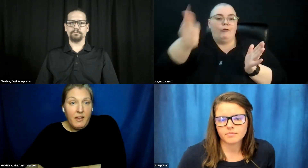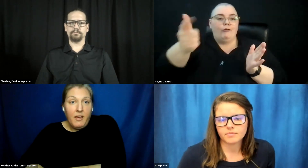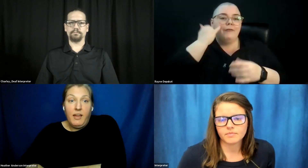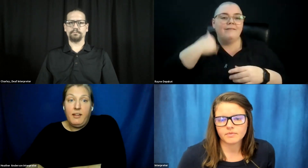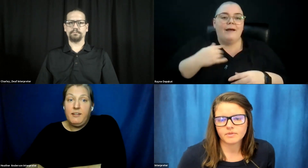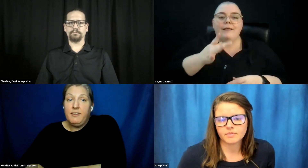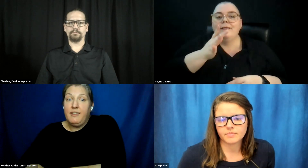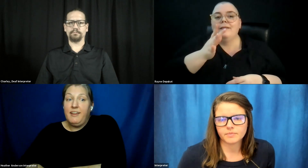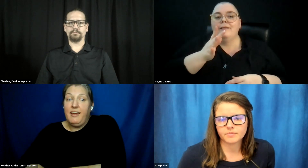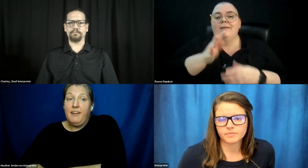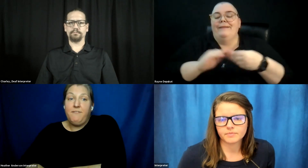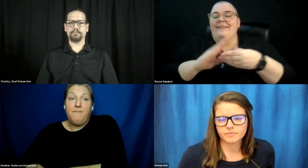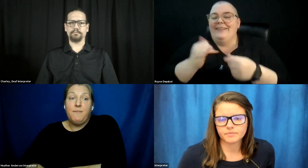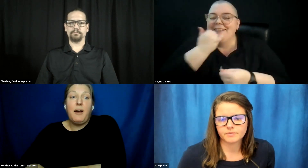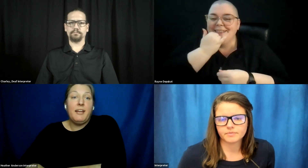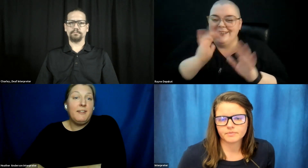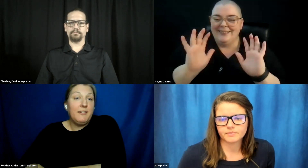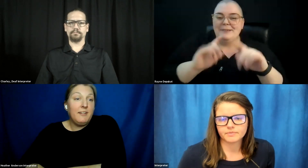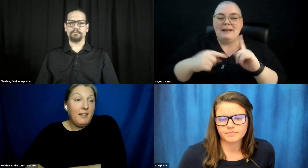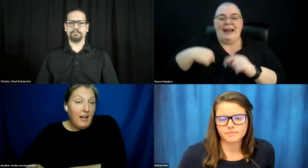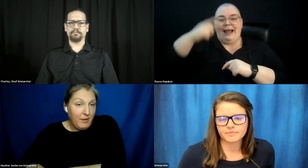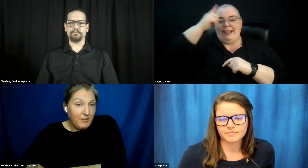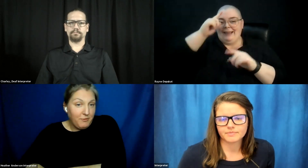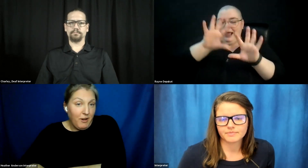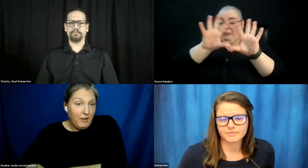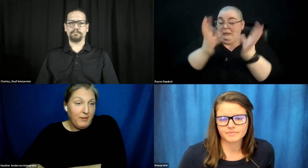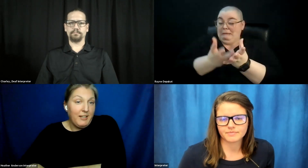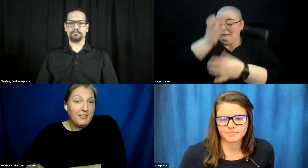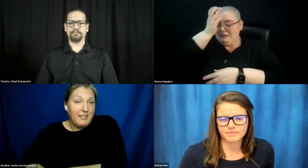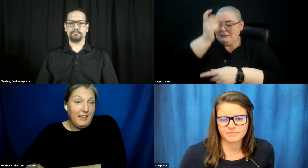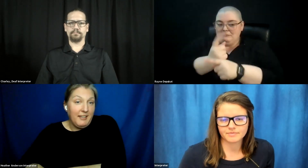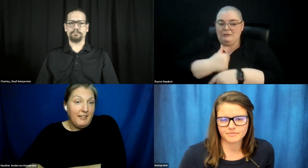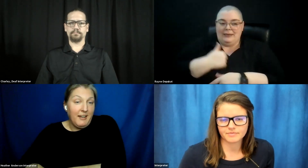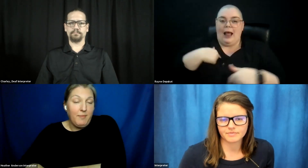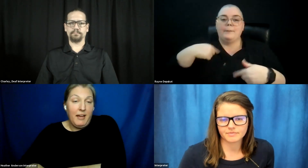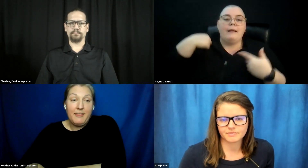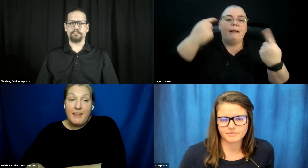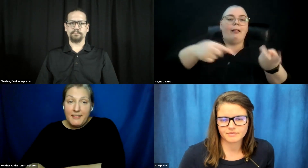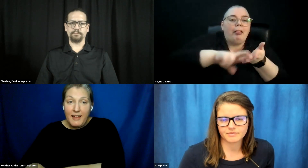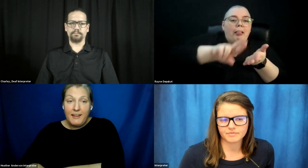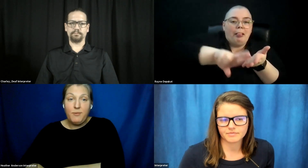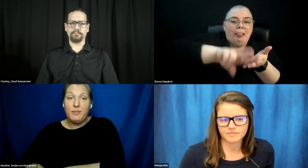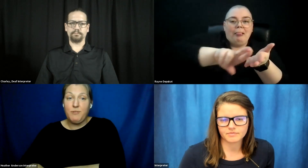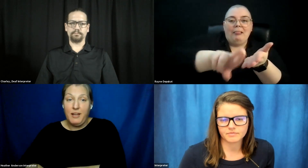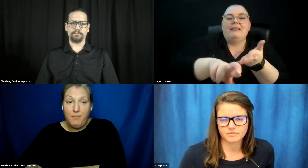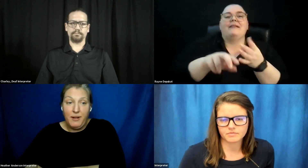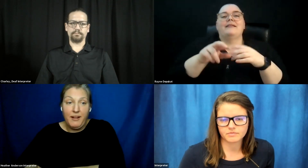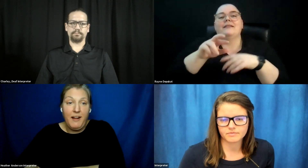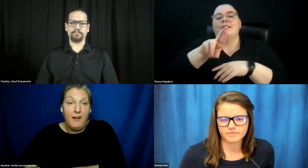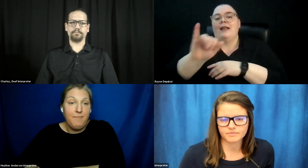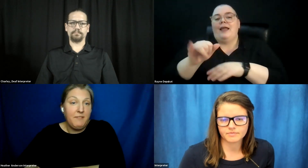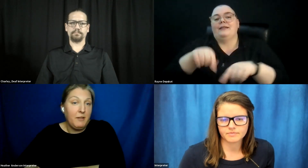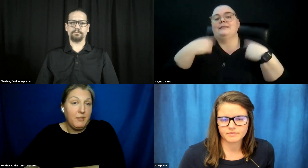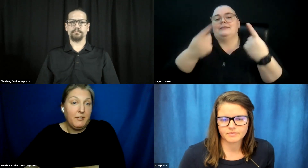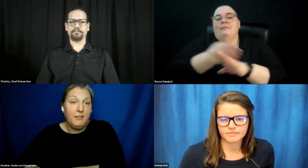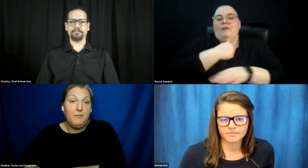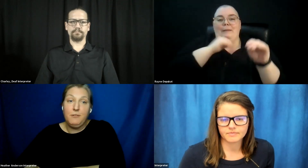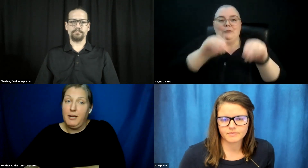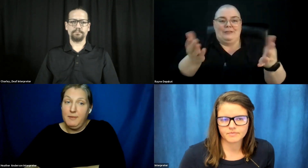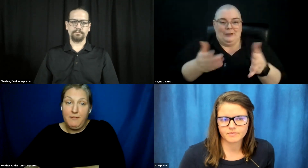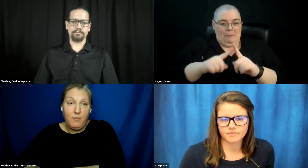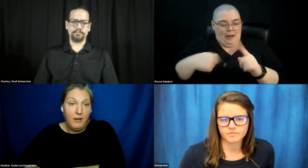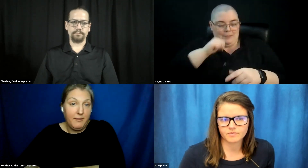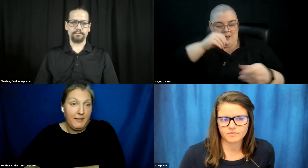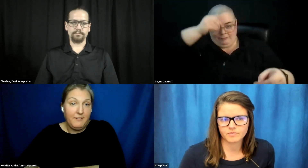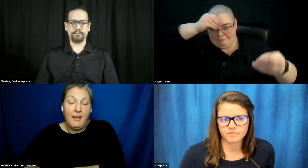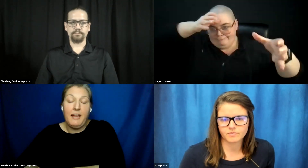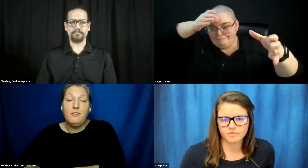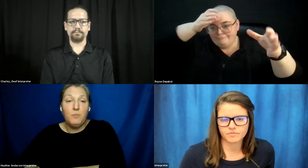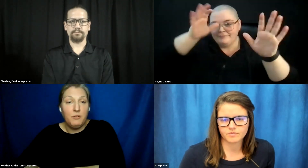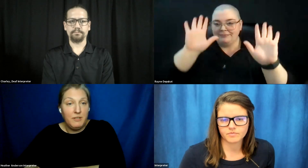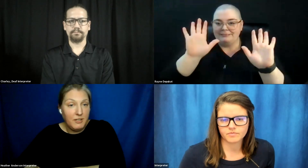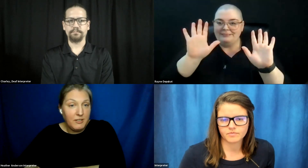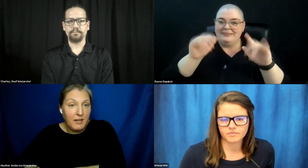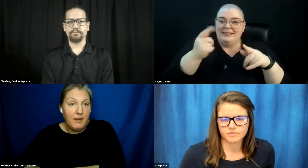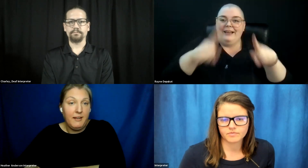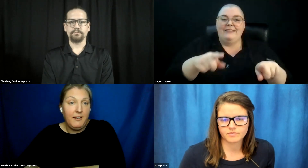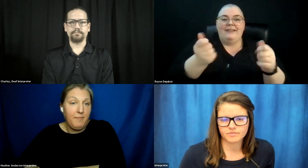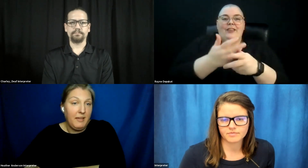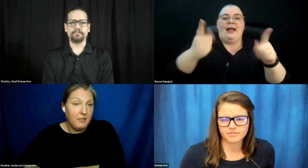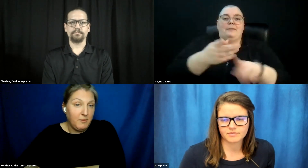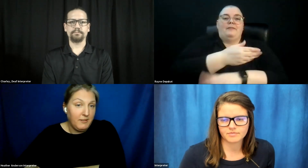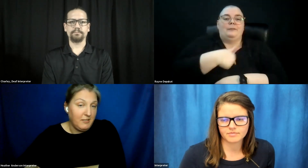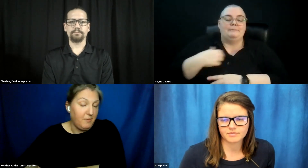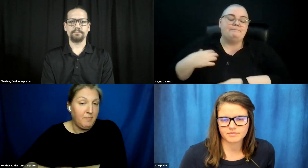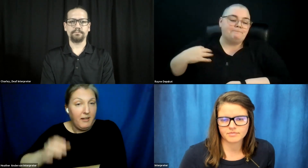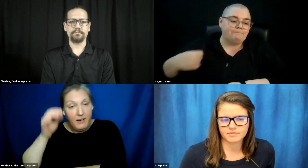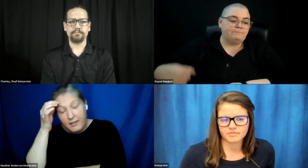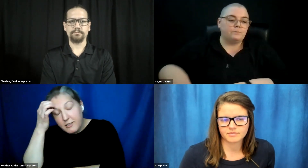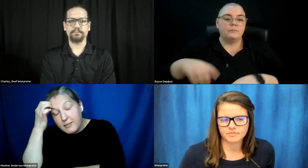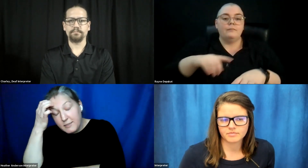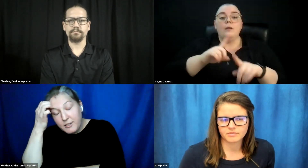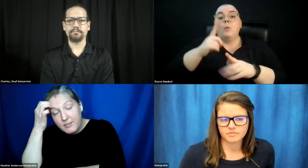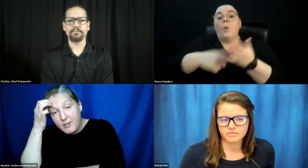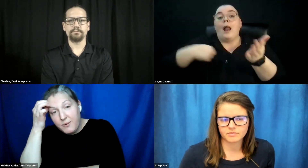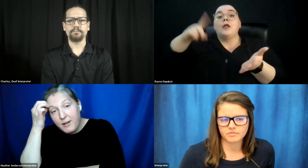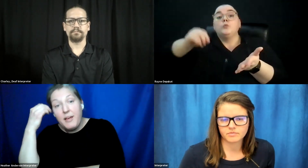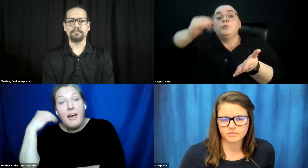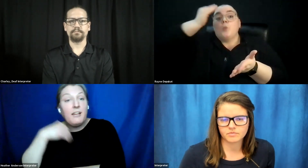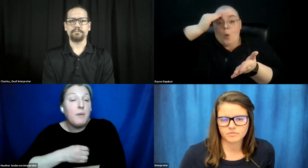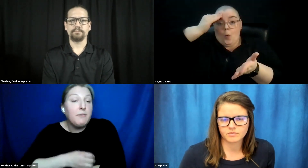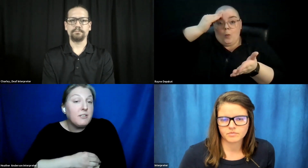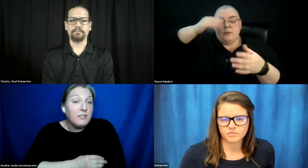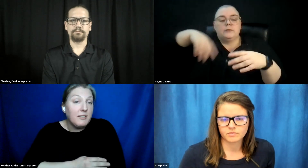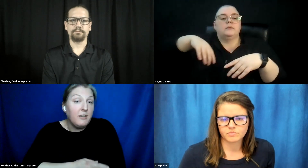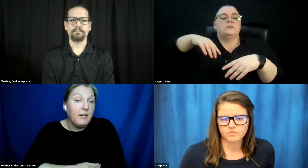And if my comment was wrong what I just stated, I think that was right but if anybody could correct me if I'm wrong, that's fine I can do more research, I'm not the expert, the subject matter experts so um, I can do my research and let you guys know,